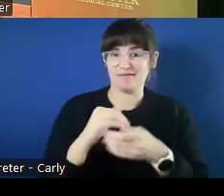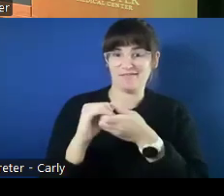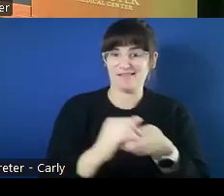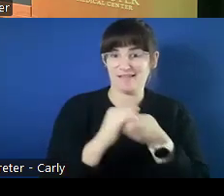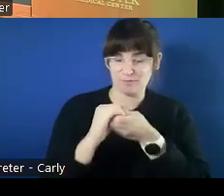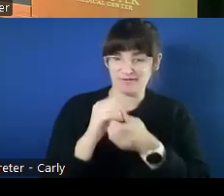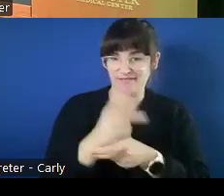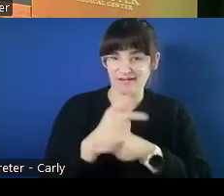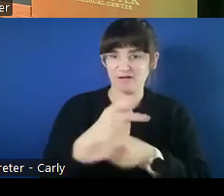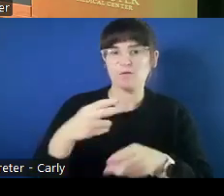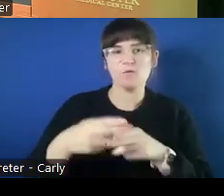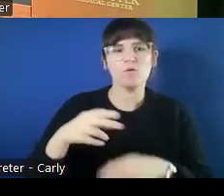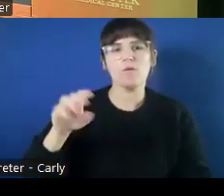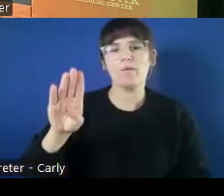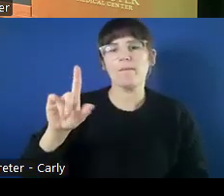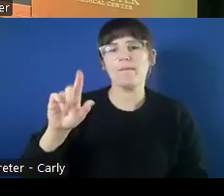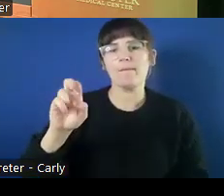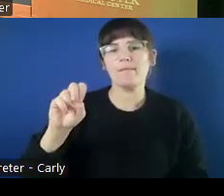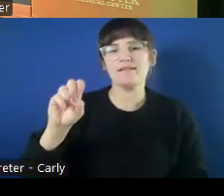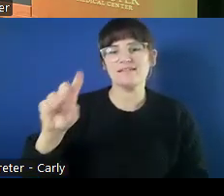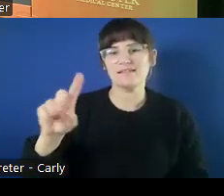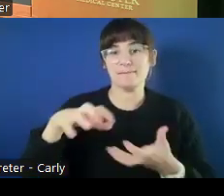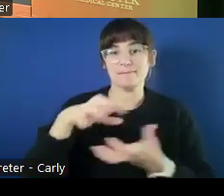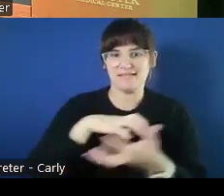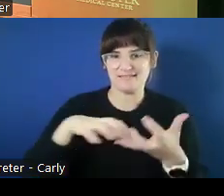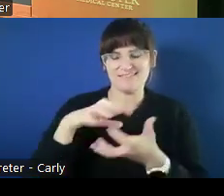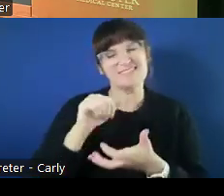uh is called blended collaborative care it's actually not that new it's kind of like 15